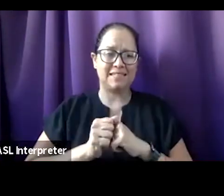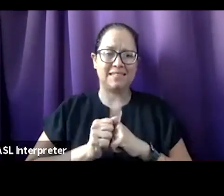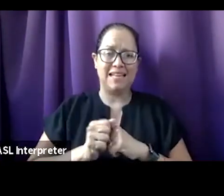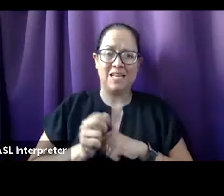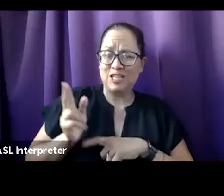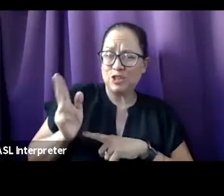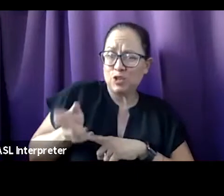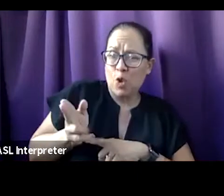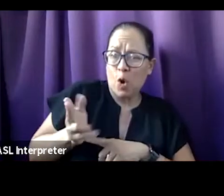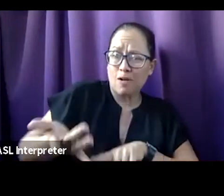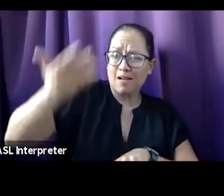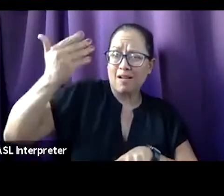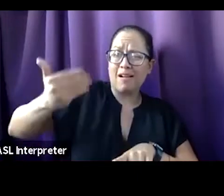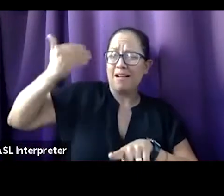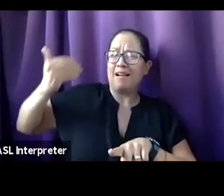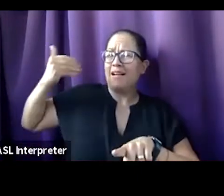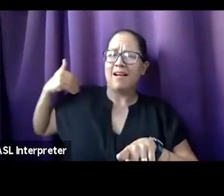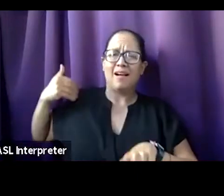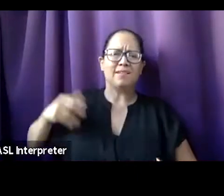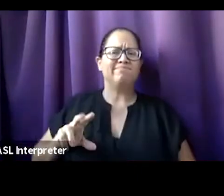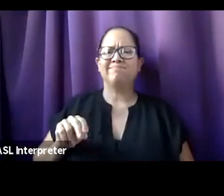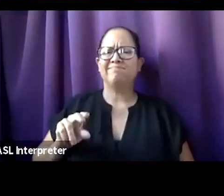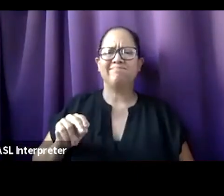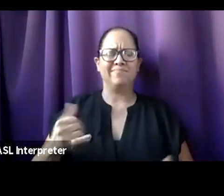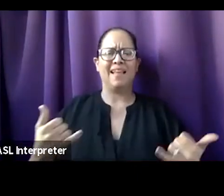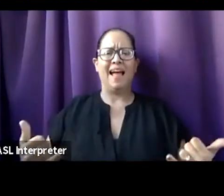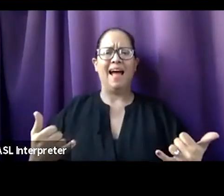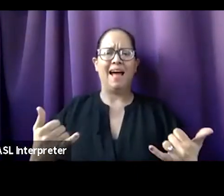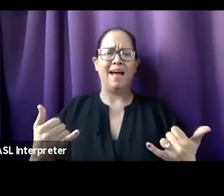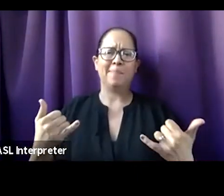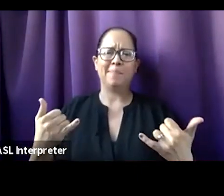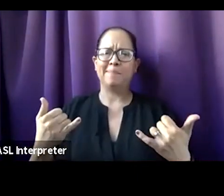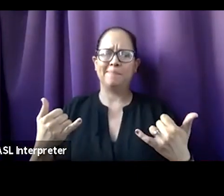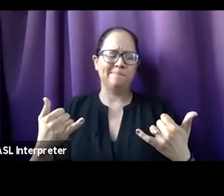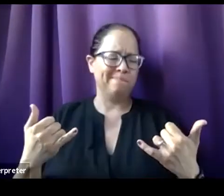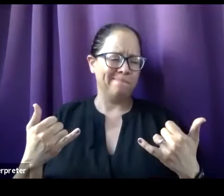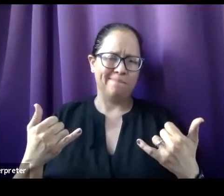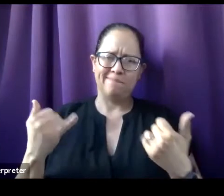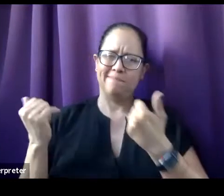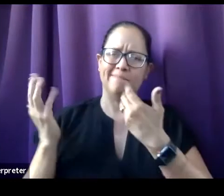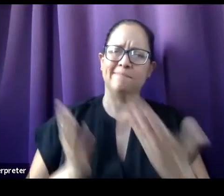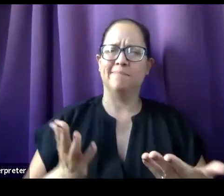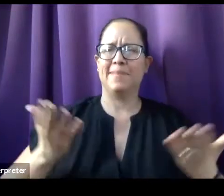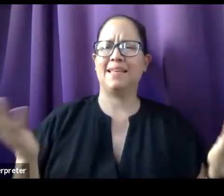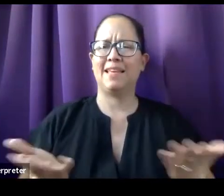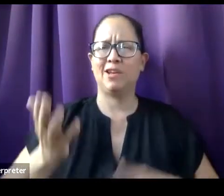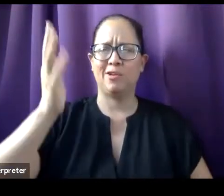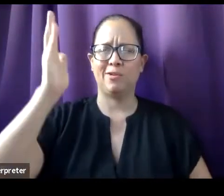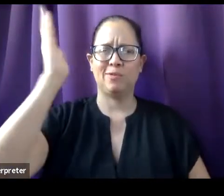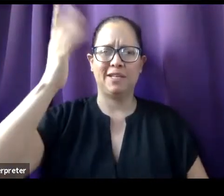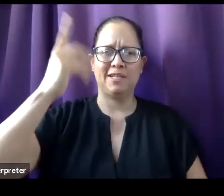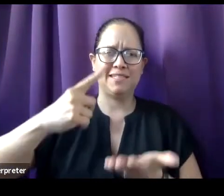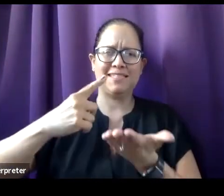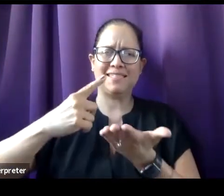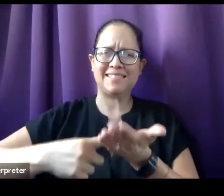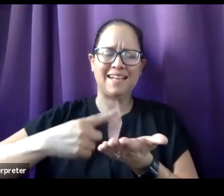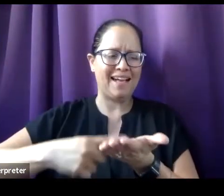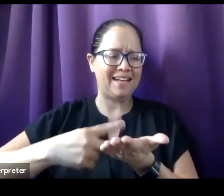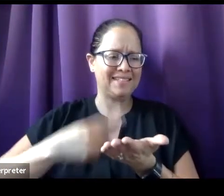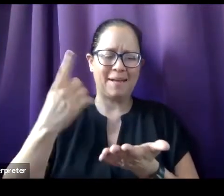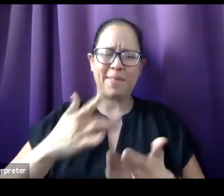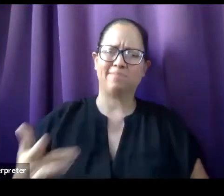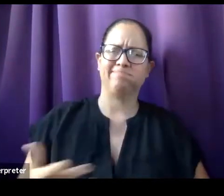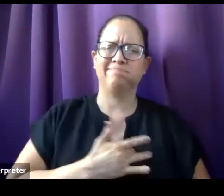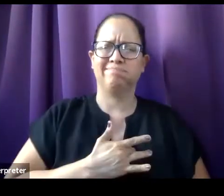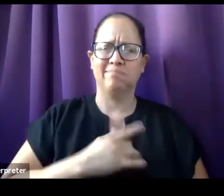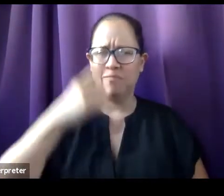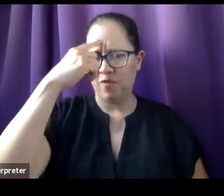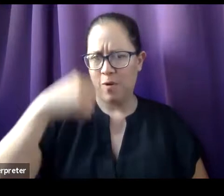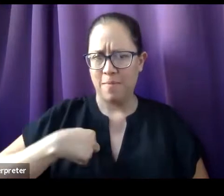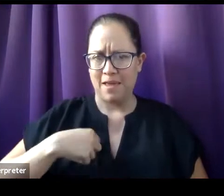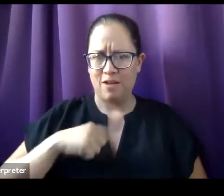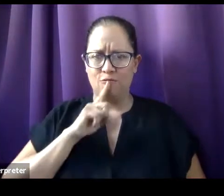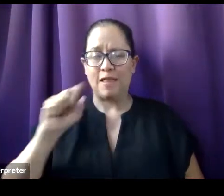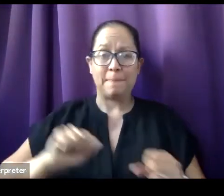And, you know, I'm coming to you with a talk that's very much raw. For me it's it's the most recent work I've been doing really since the beginning of the pan deck.